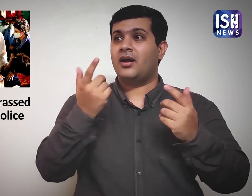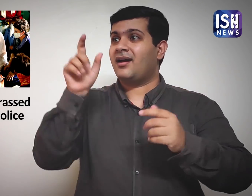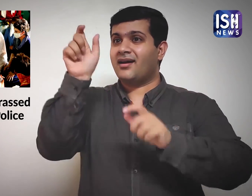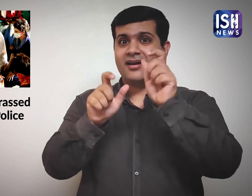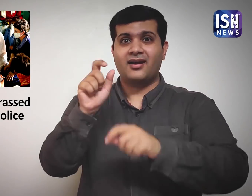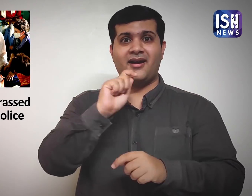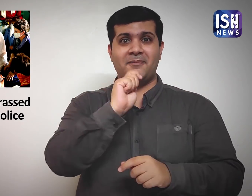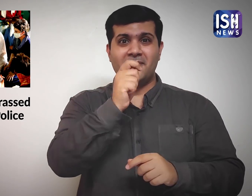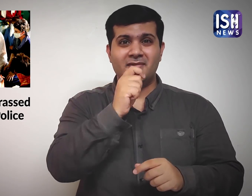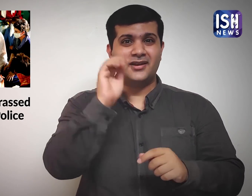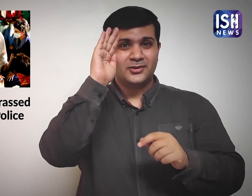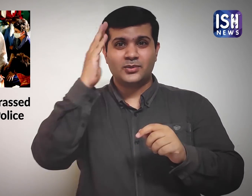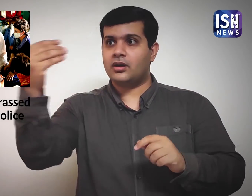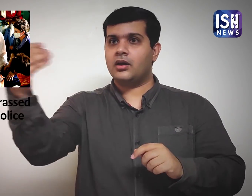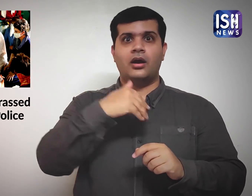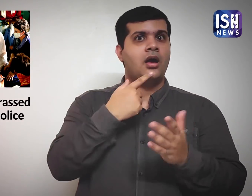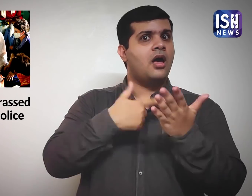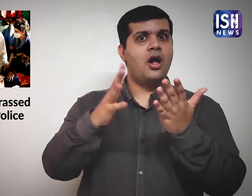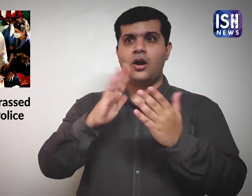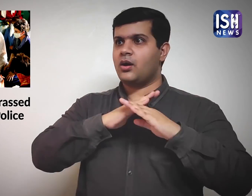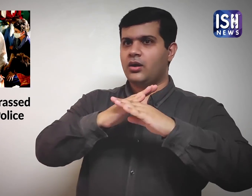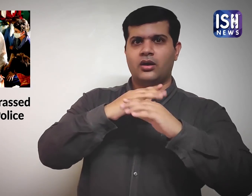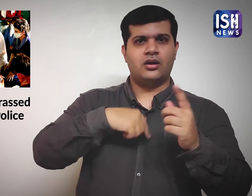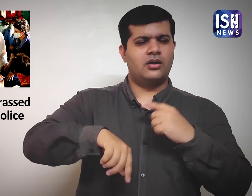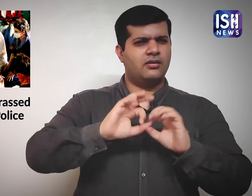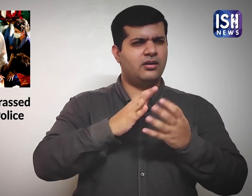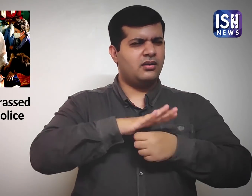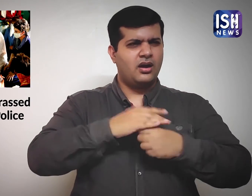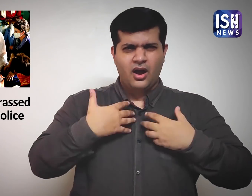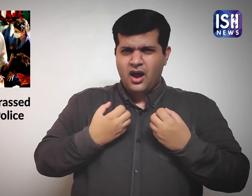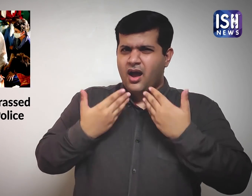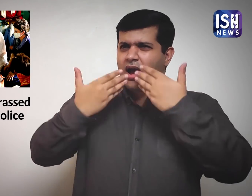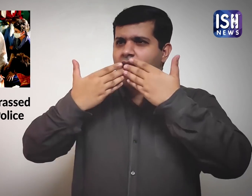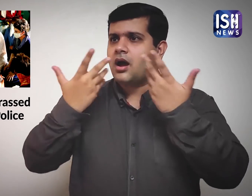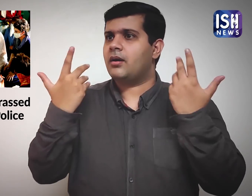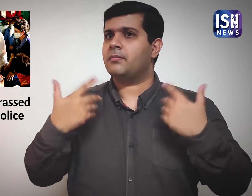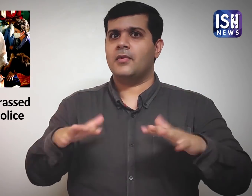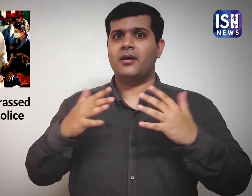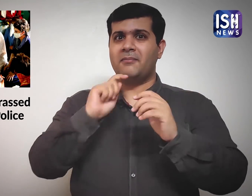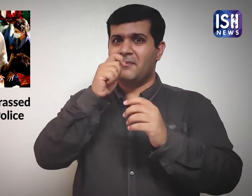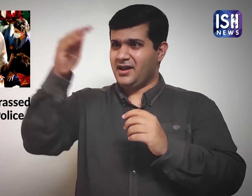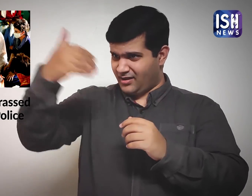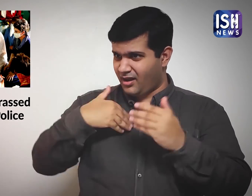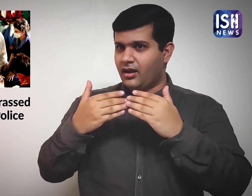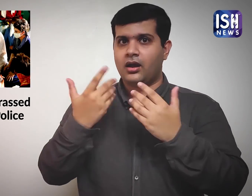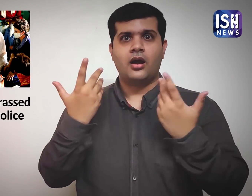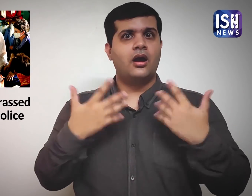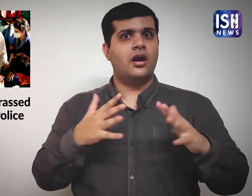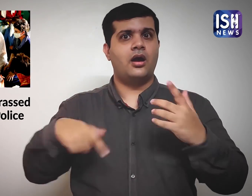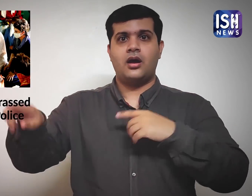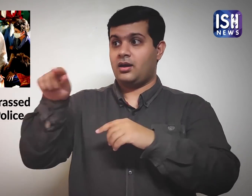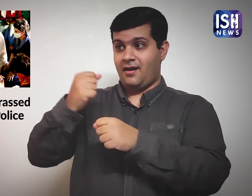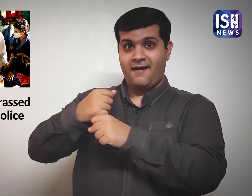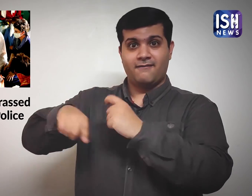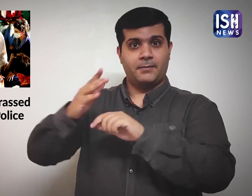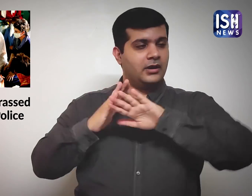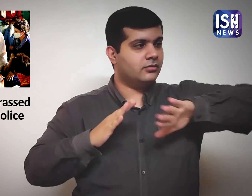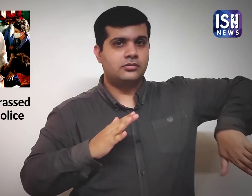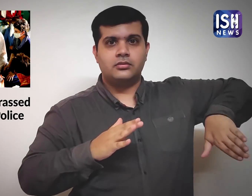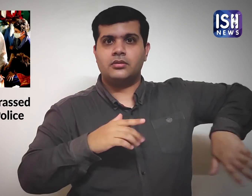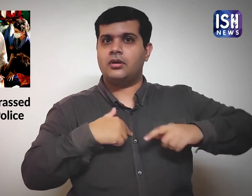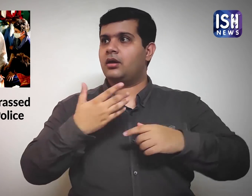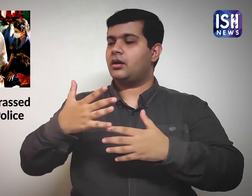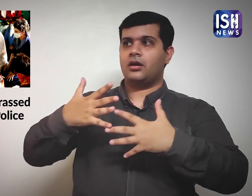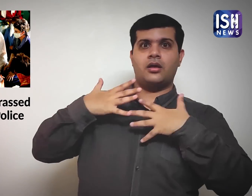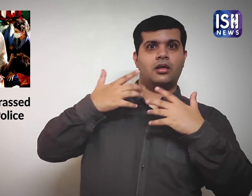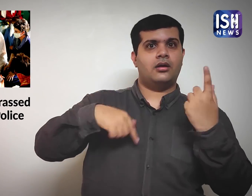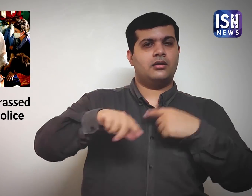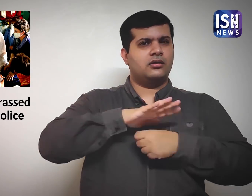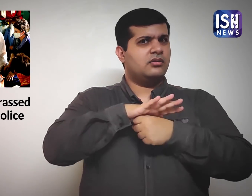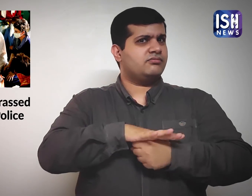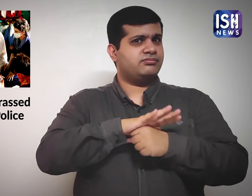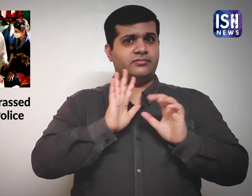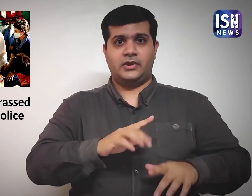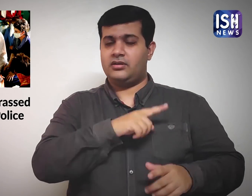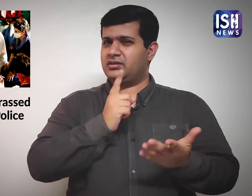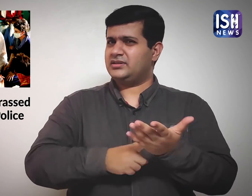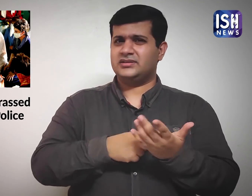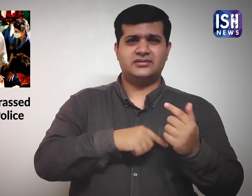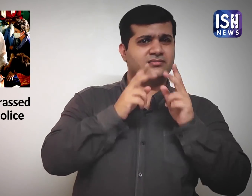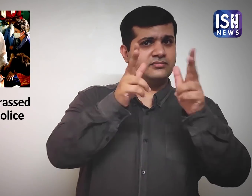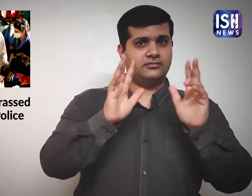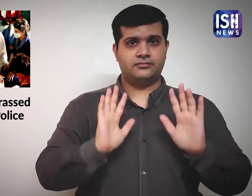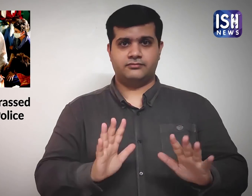while the media has not been allowed to meet us and we are unable share our story.